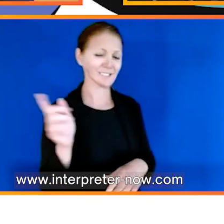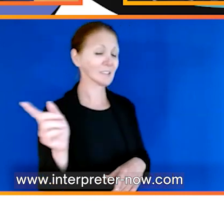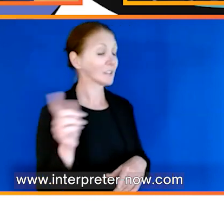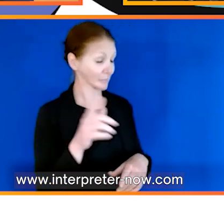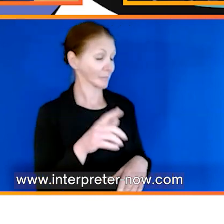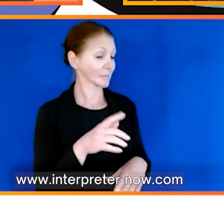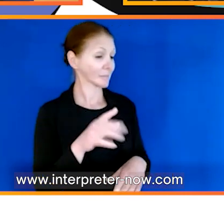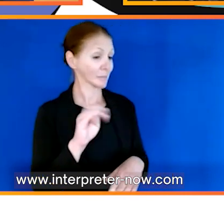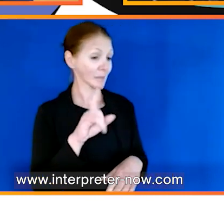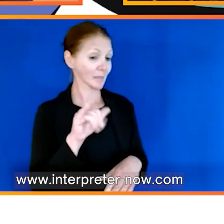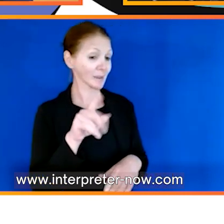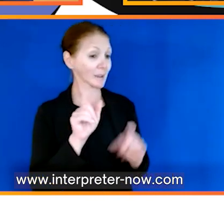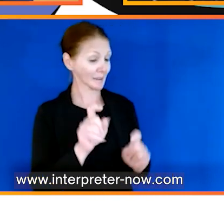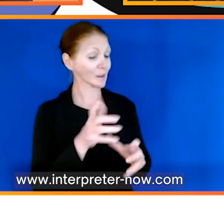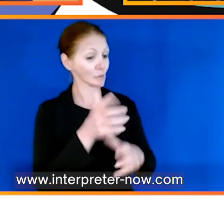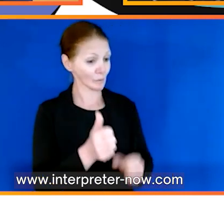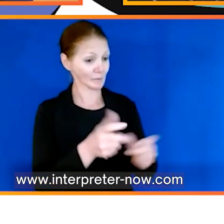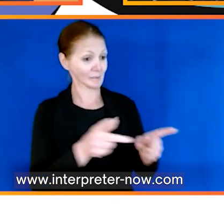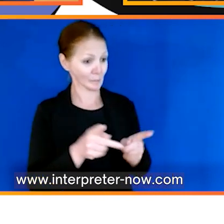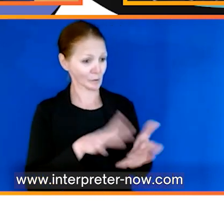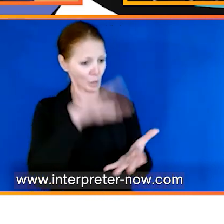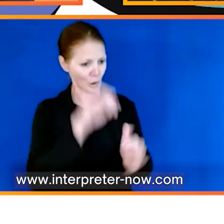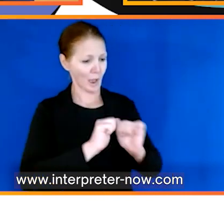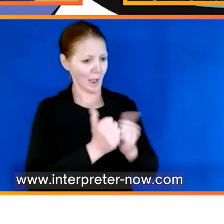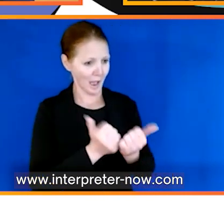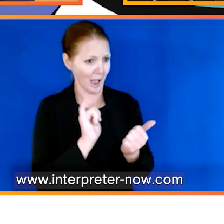Agreed.